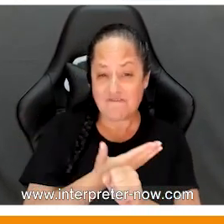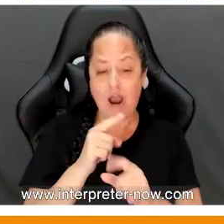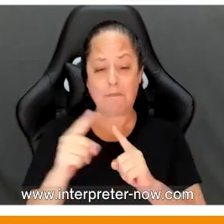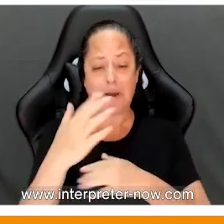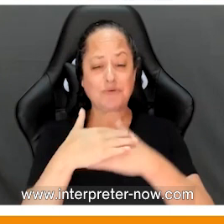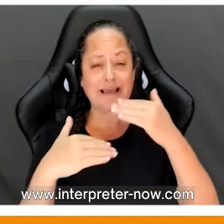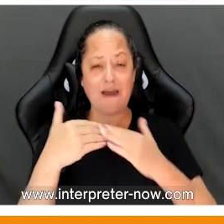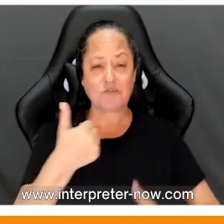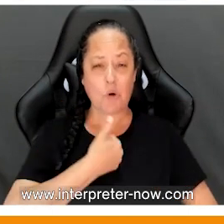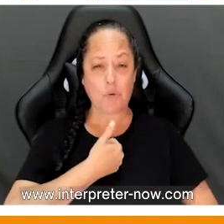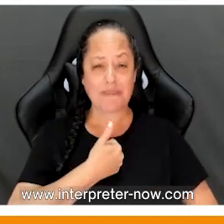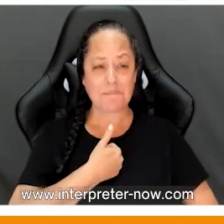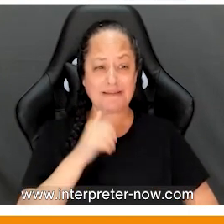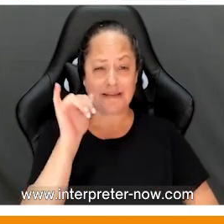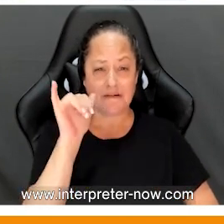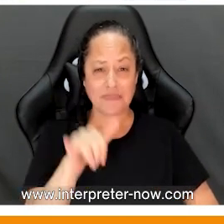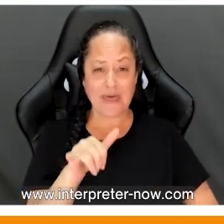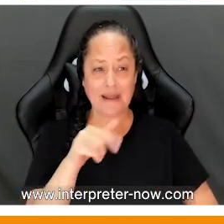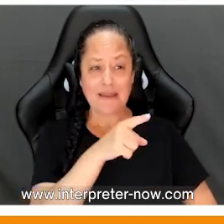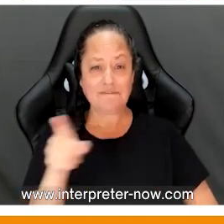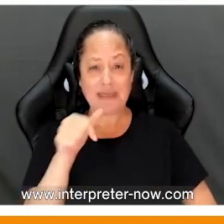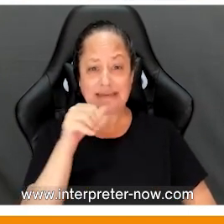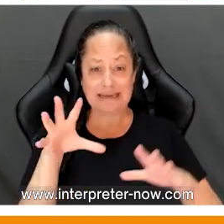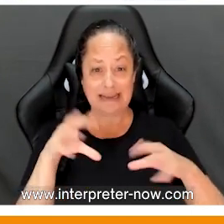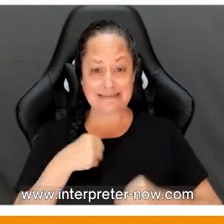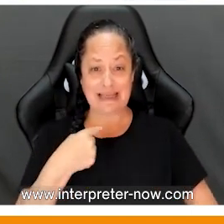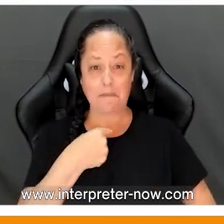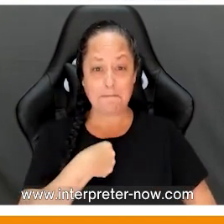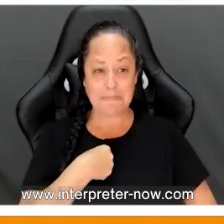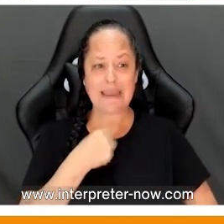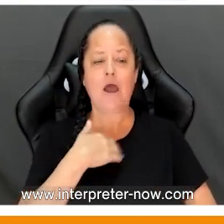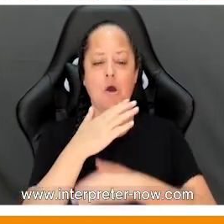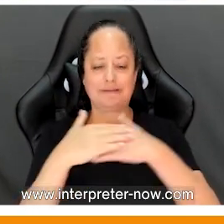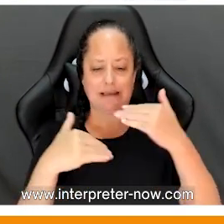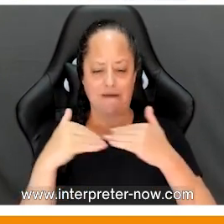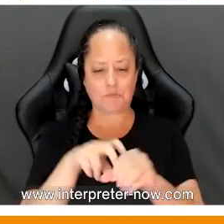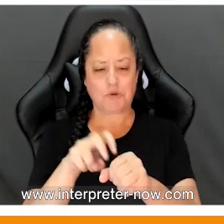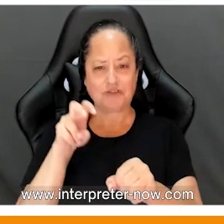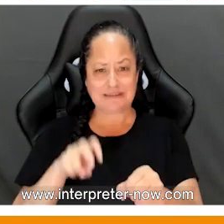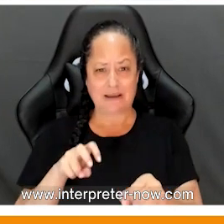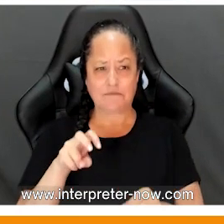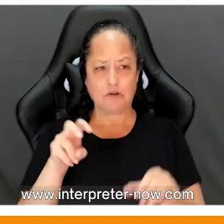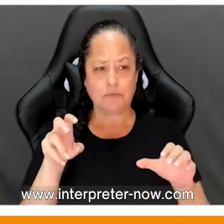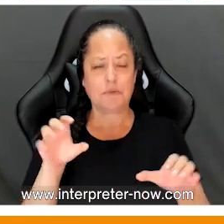I was so comfortable in myself that if they didn't accept me, I was comfortable stepping away from it.